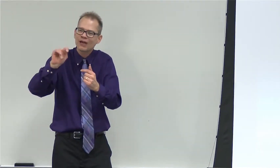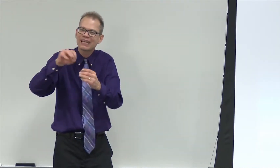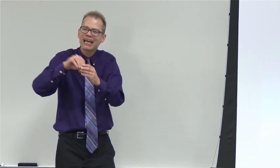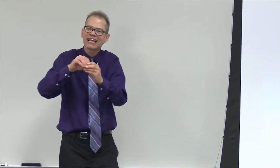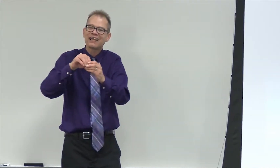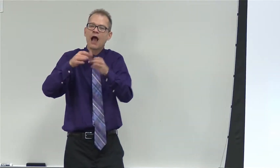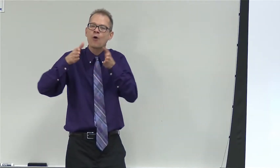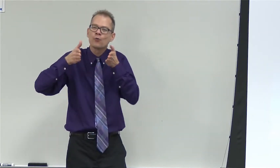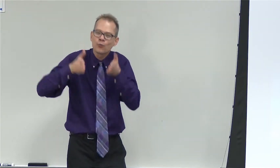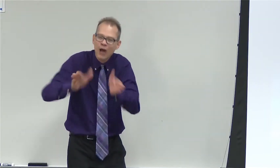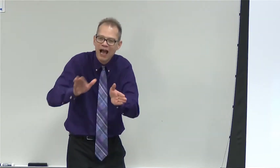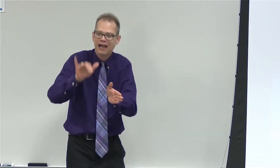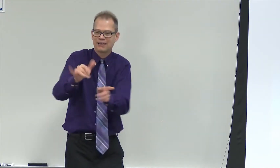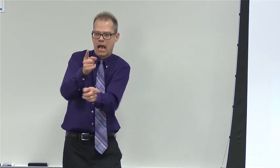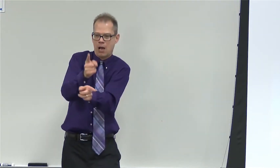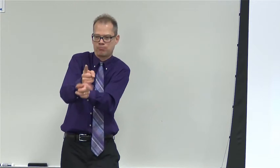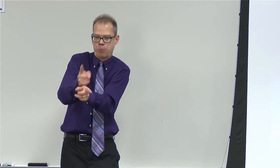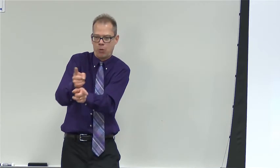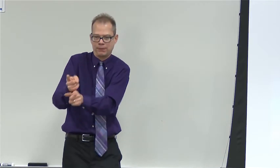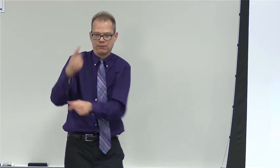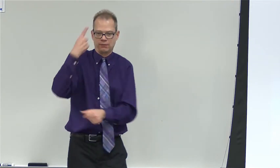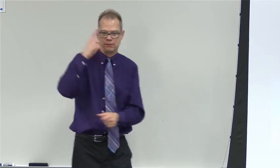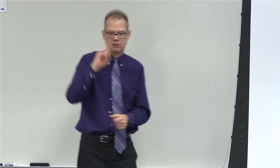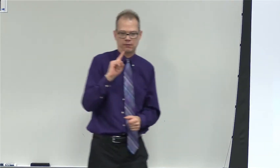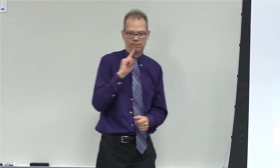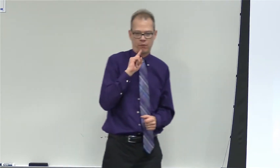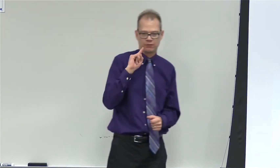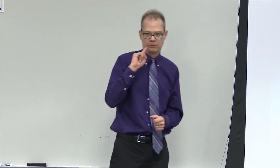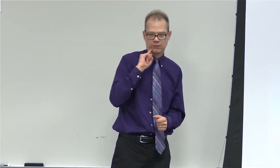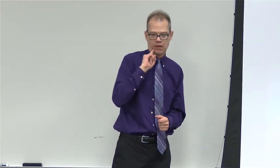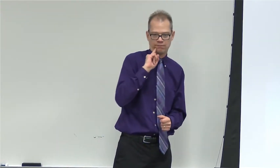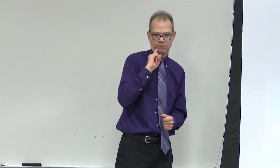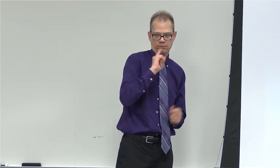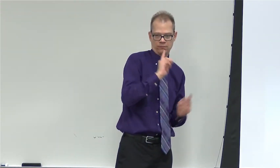how do you measure this health knowledge?